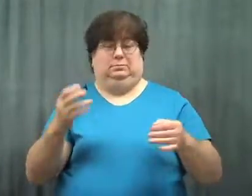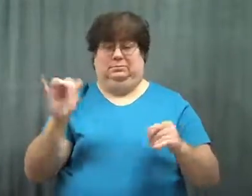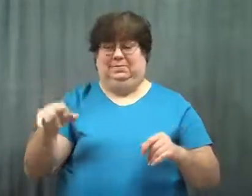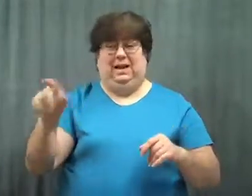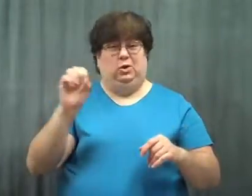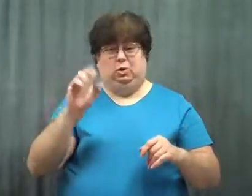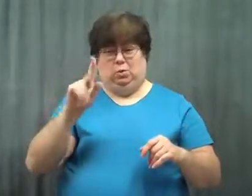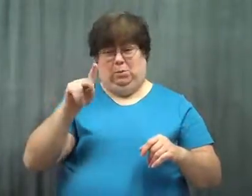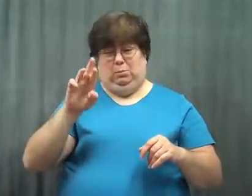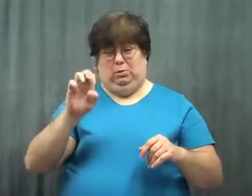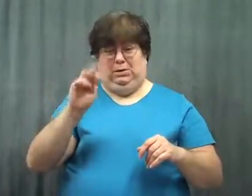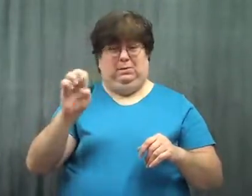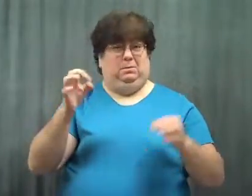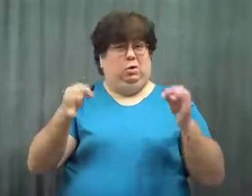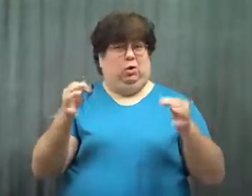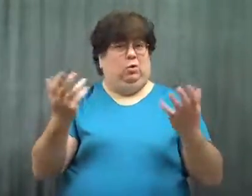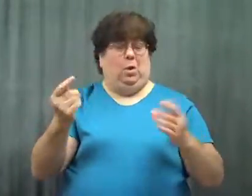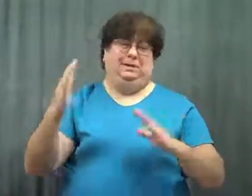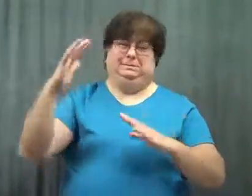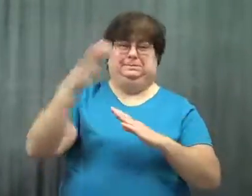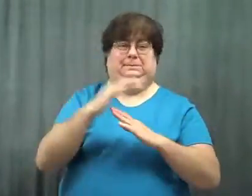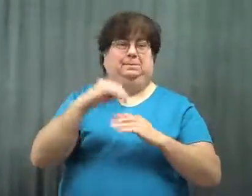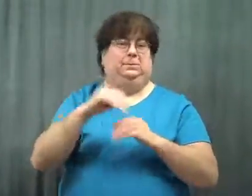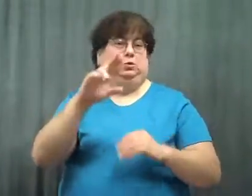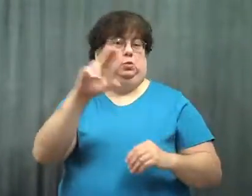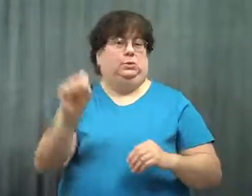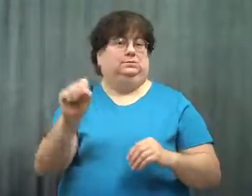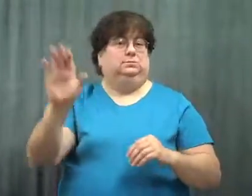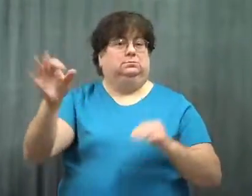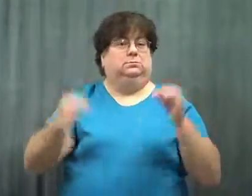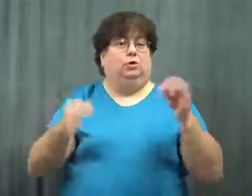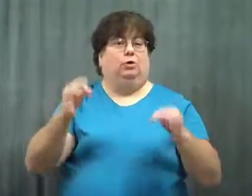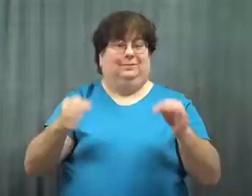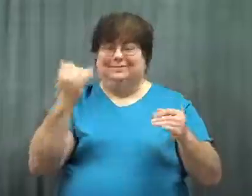It's the highest court in the U.S.